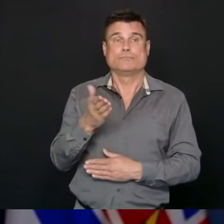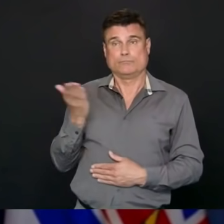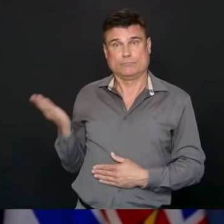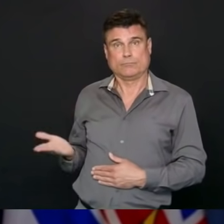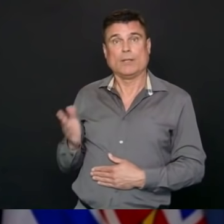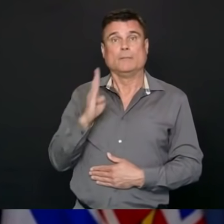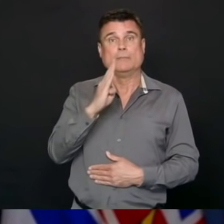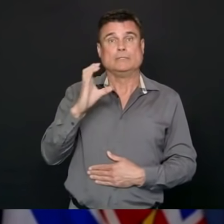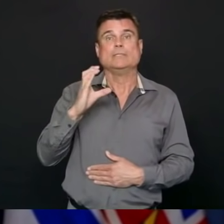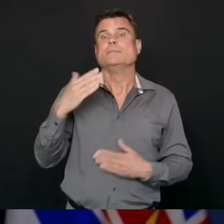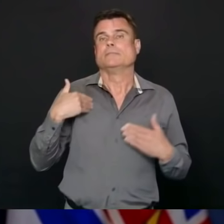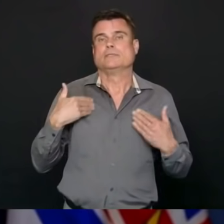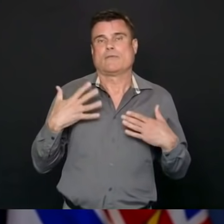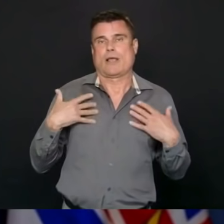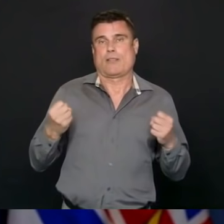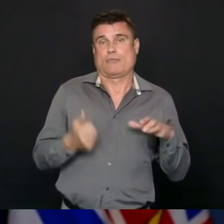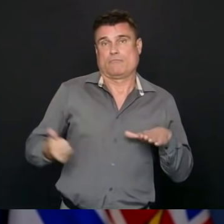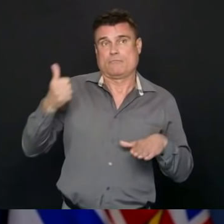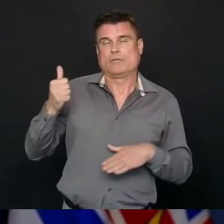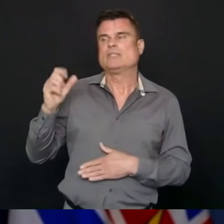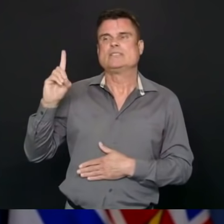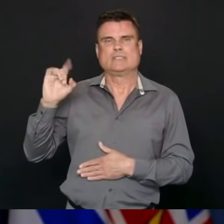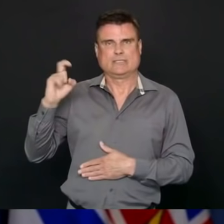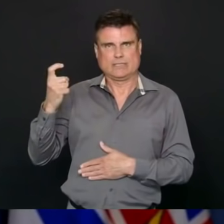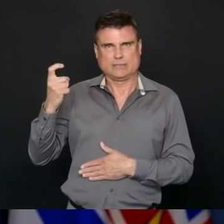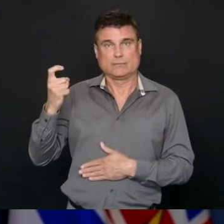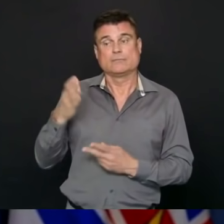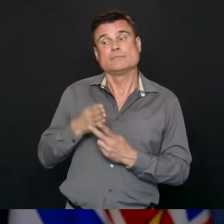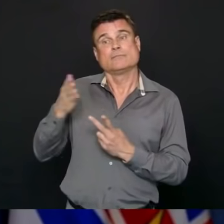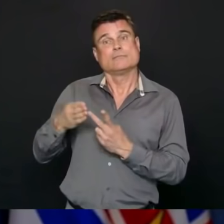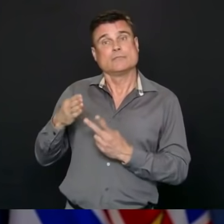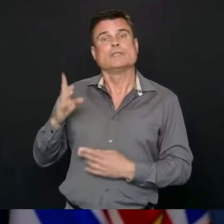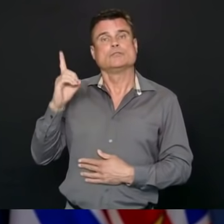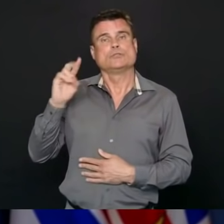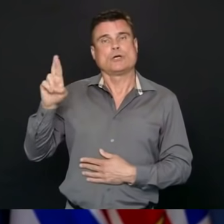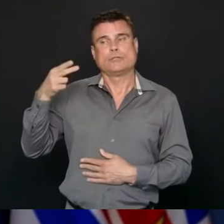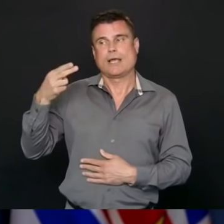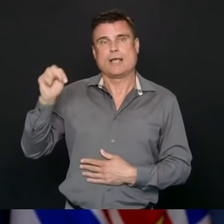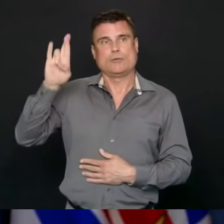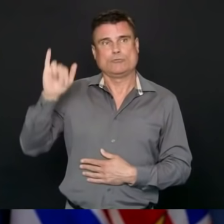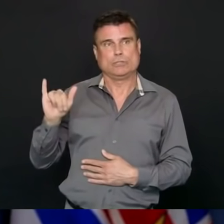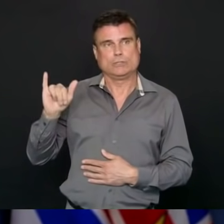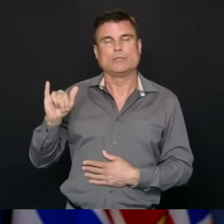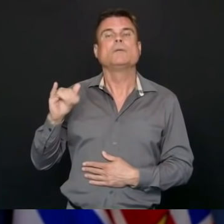Good afternoon, IBC minister of health Adrian Dix, to my right is Dr Bonnie Henry. COVID-19